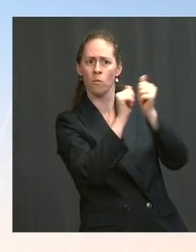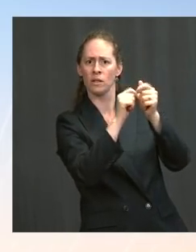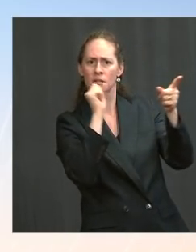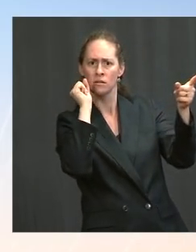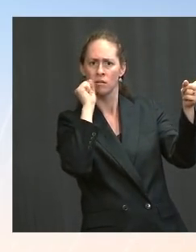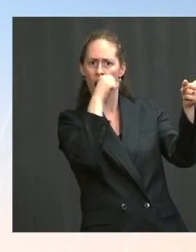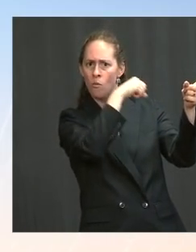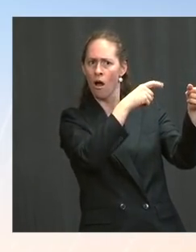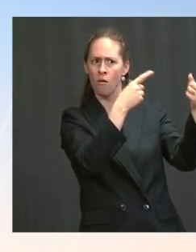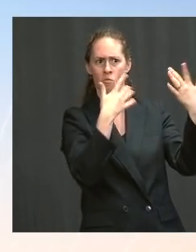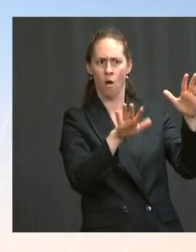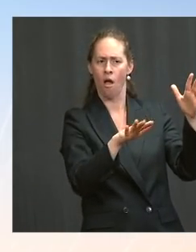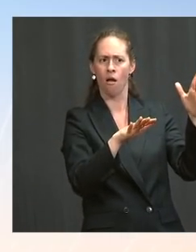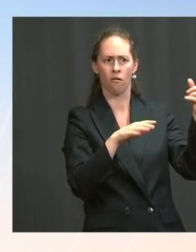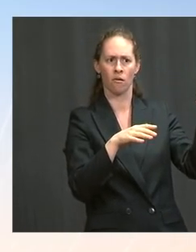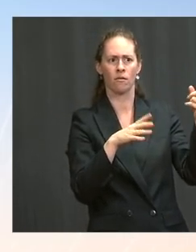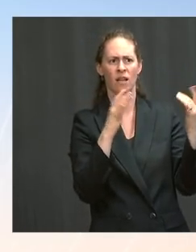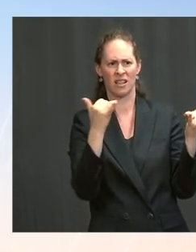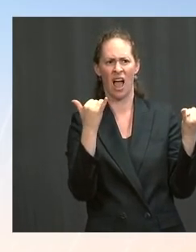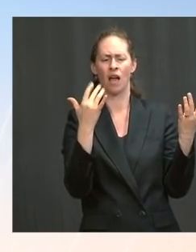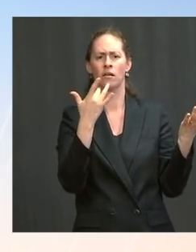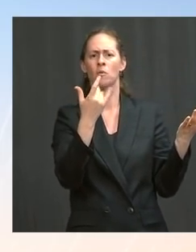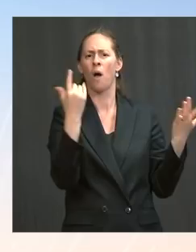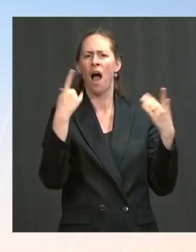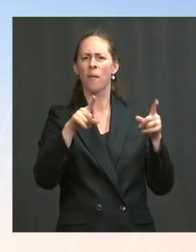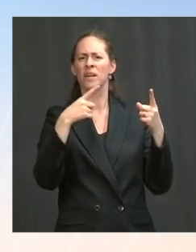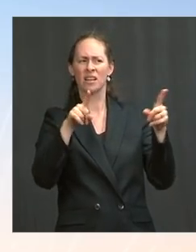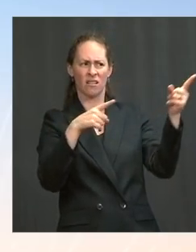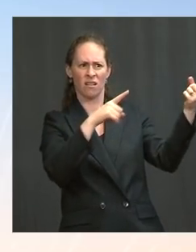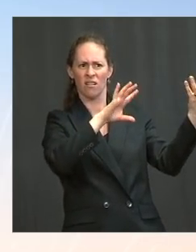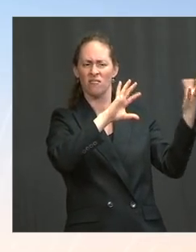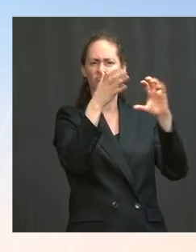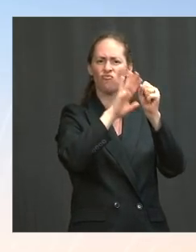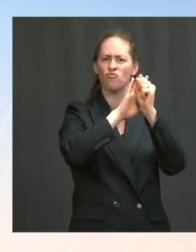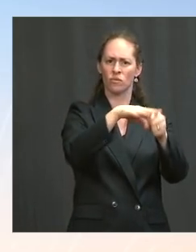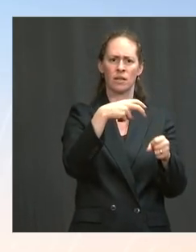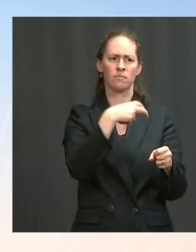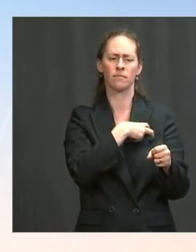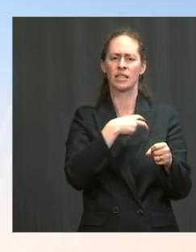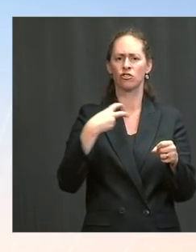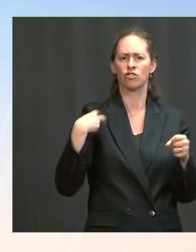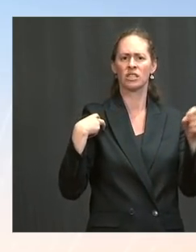pressuring Washington like this about economic ties with Taipei?